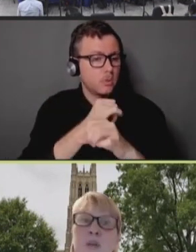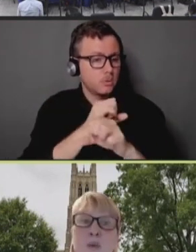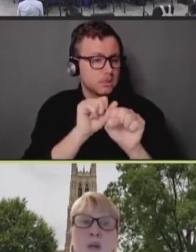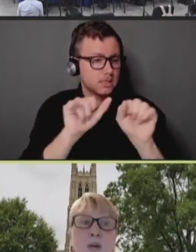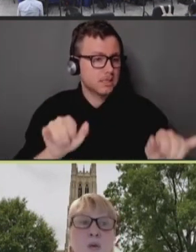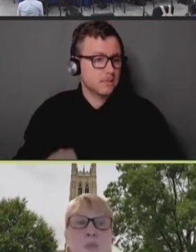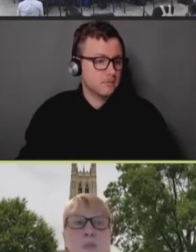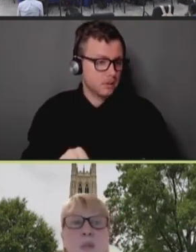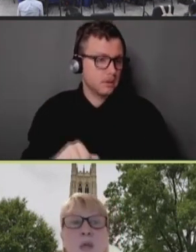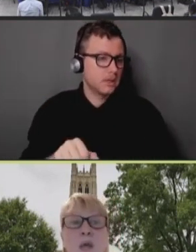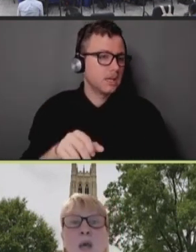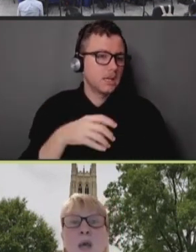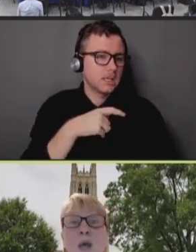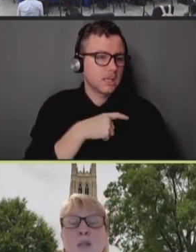microbes.